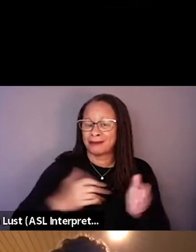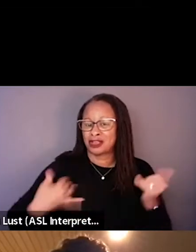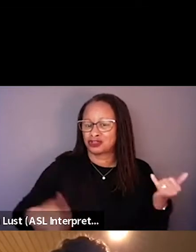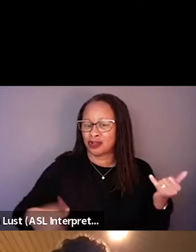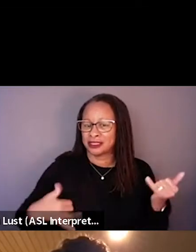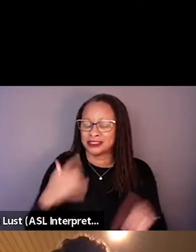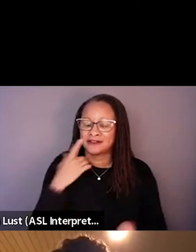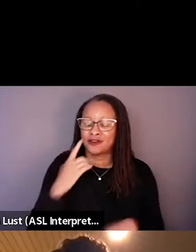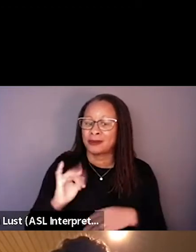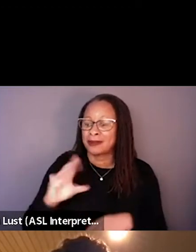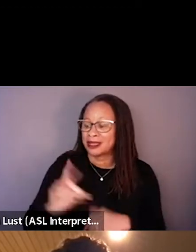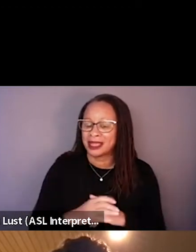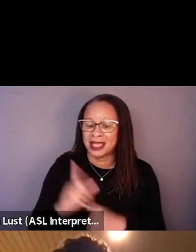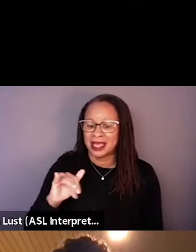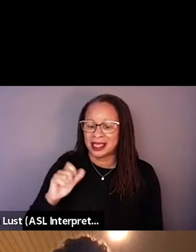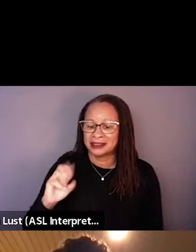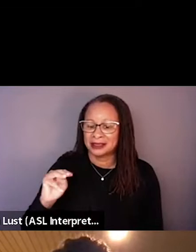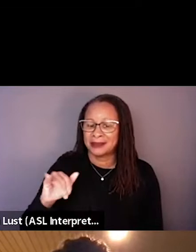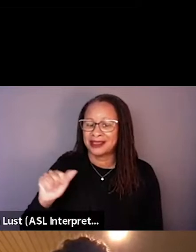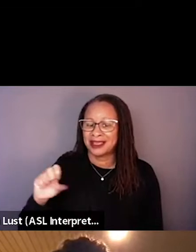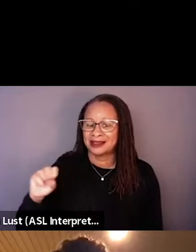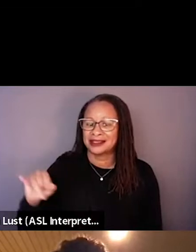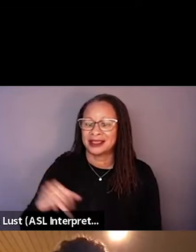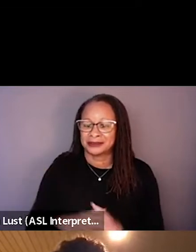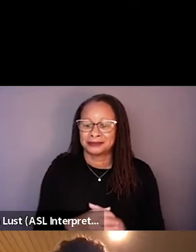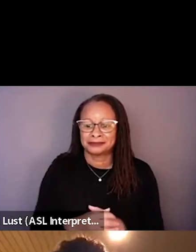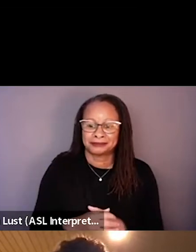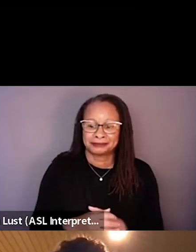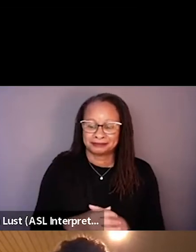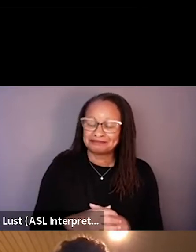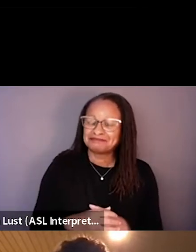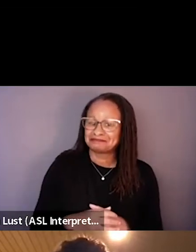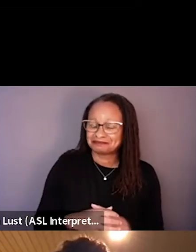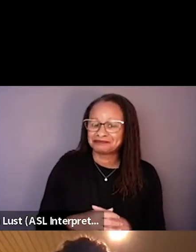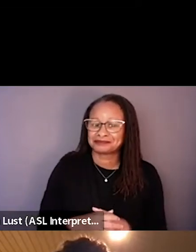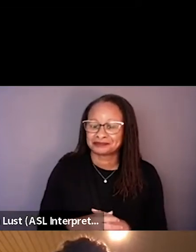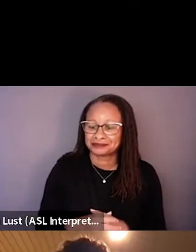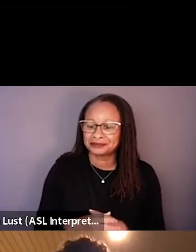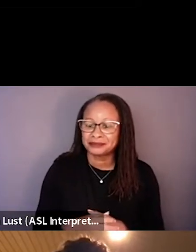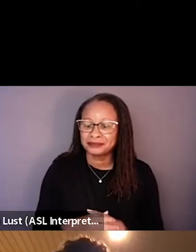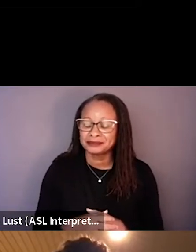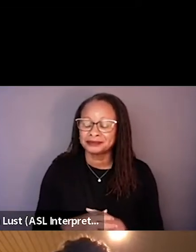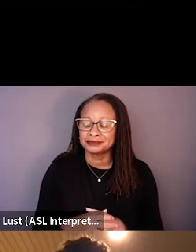Hi, I'm Lilas Mayassi. I'm co-founder and rhythm guitarist of Slave to Sirens.